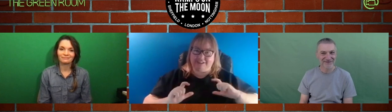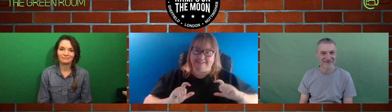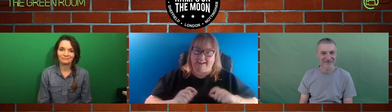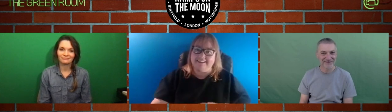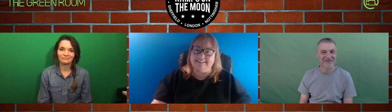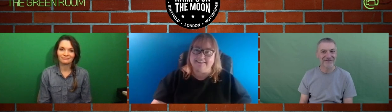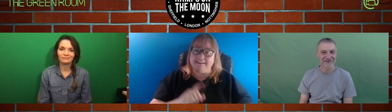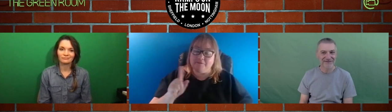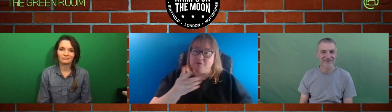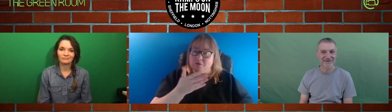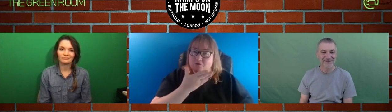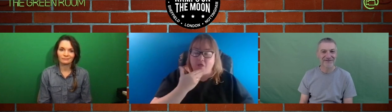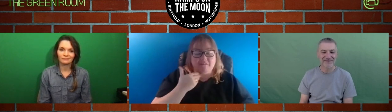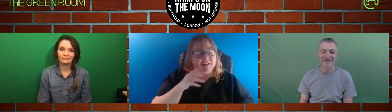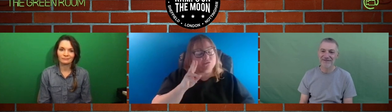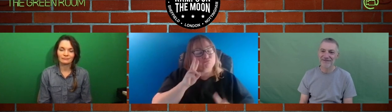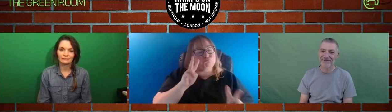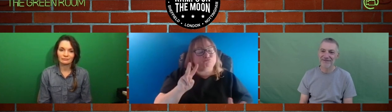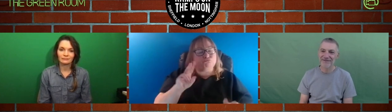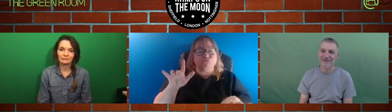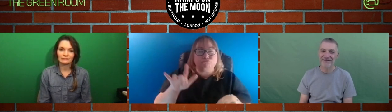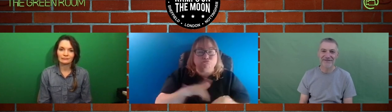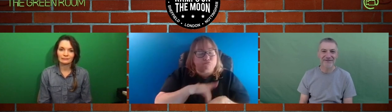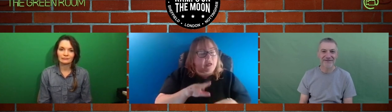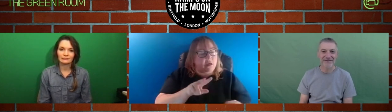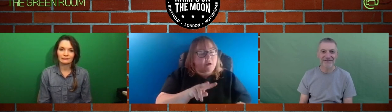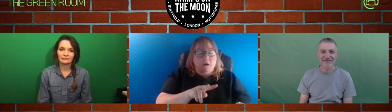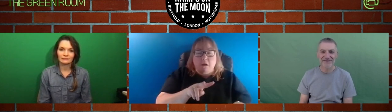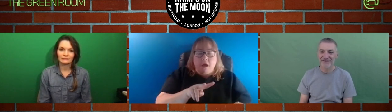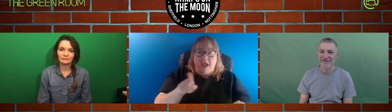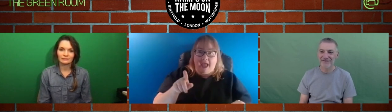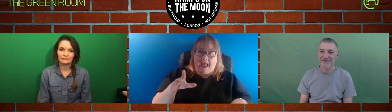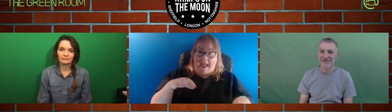watching it is that you get to see an actor with a learning disability